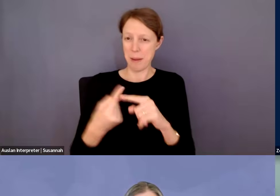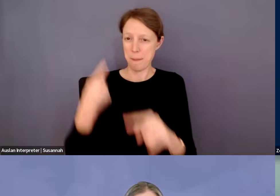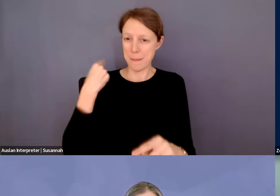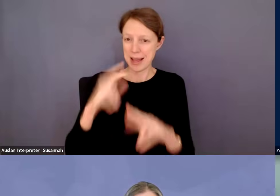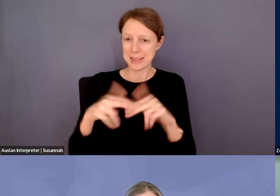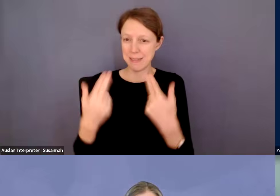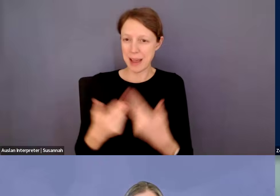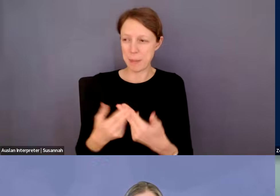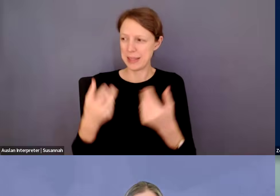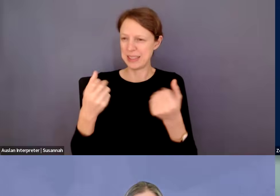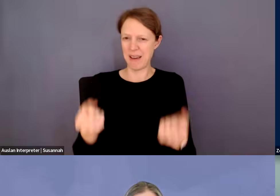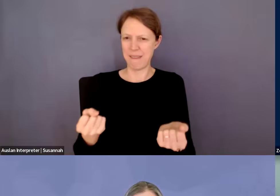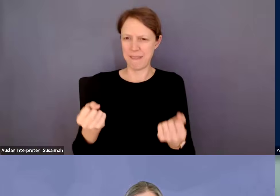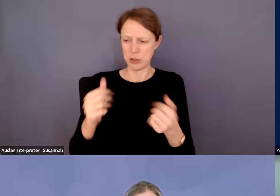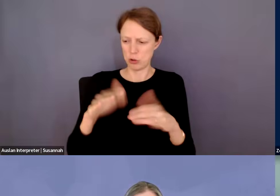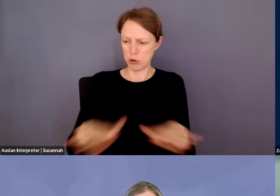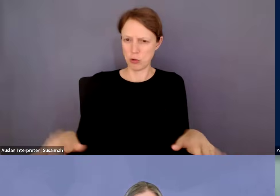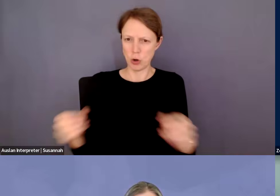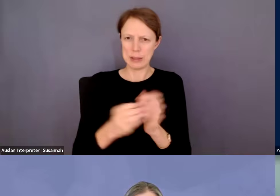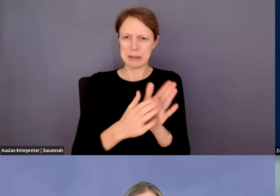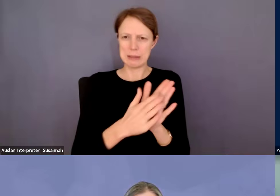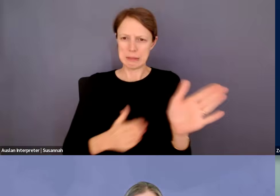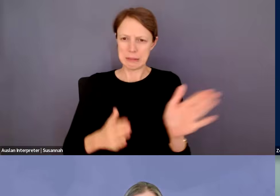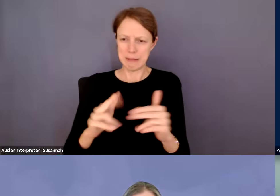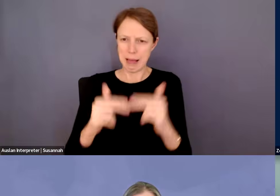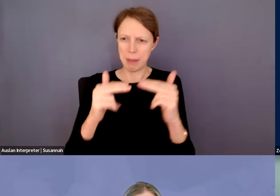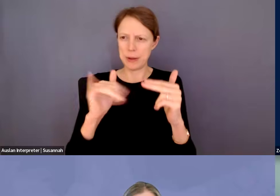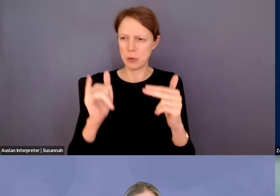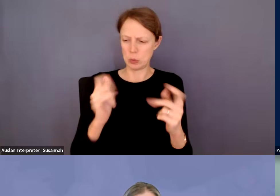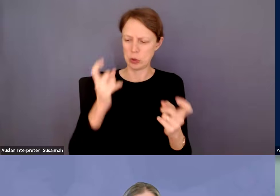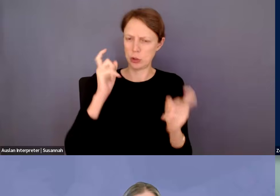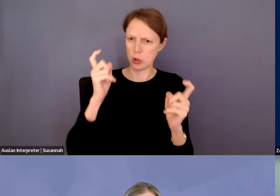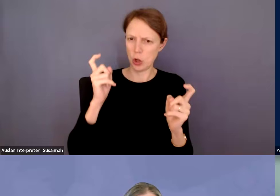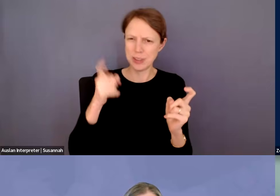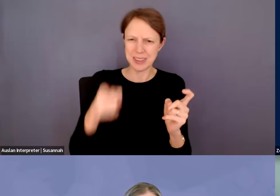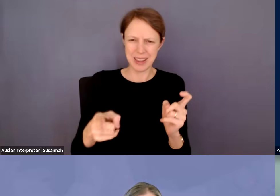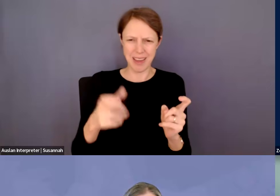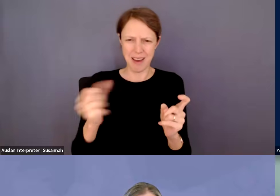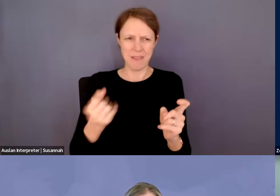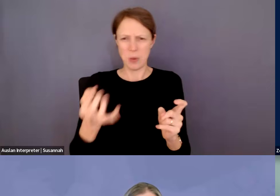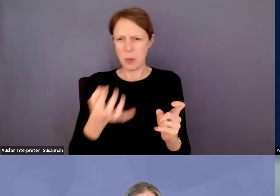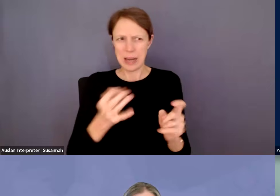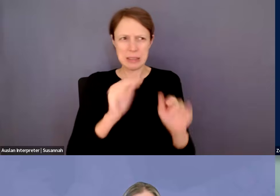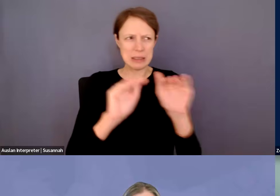long wait times and inconsistent access to early supports. Thriving Kids is an opportunity to build